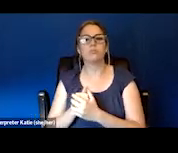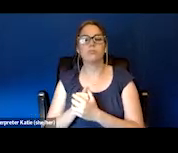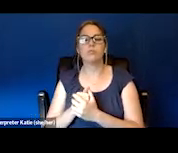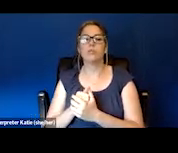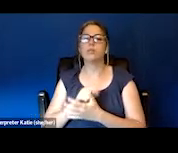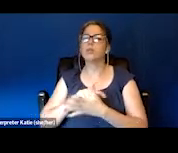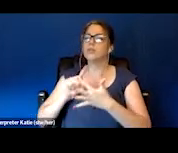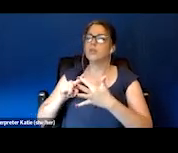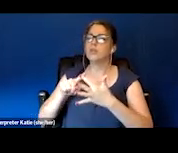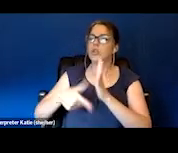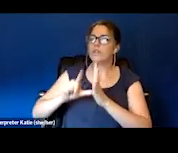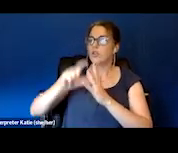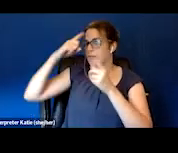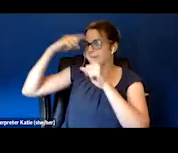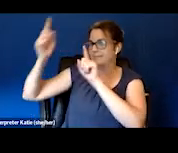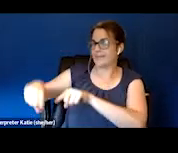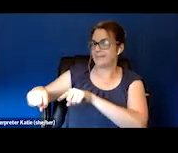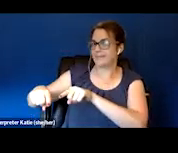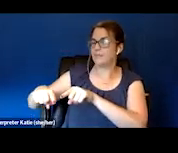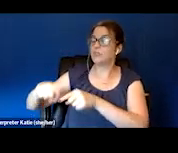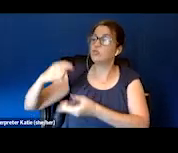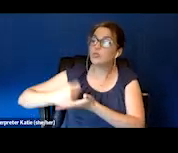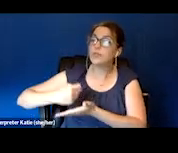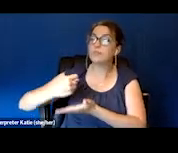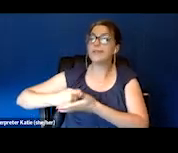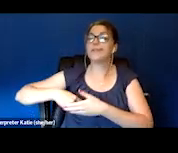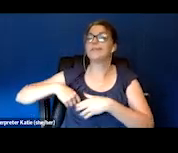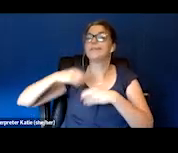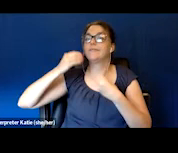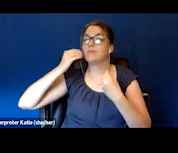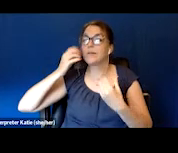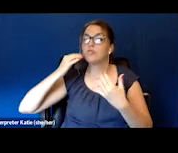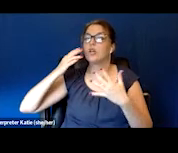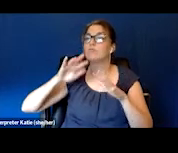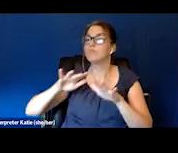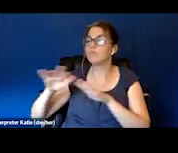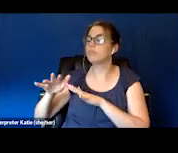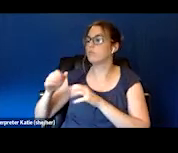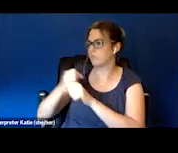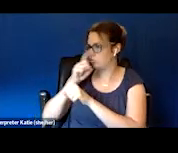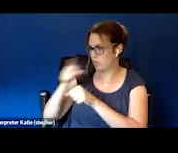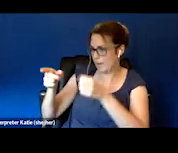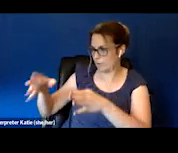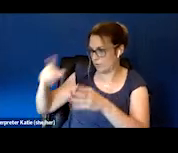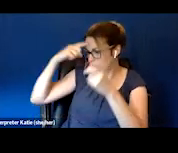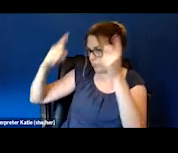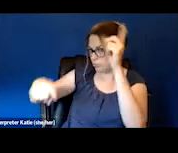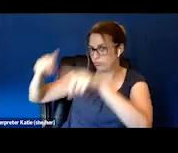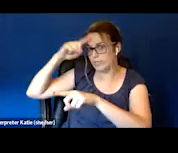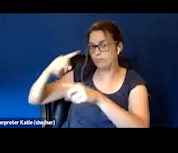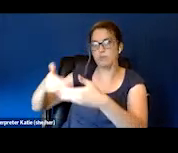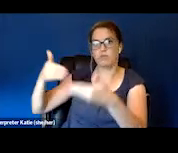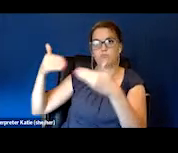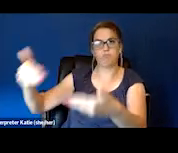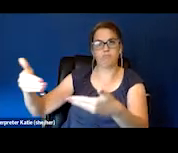all along the way making sure that you are getting that consent and providing information as well as identifying people's goals